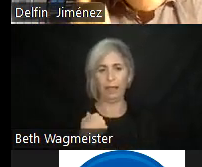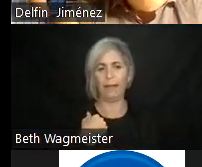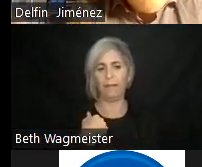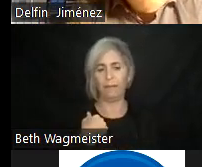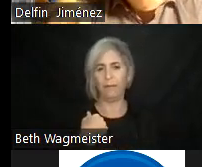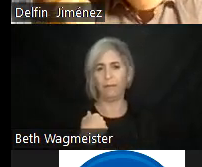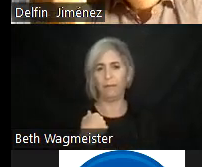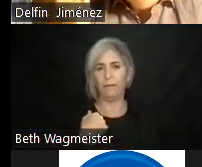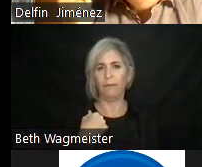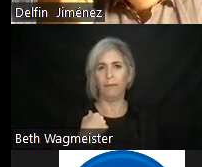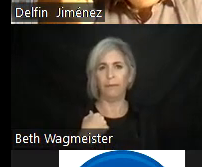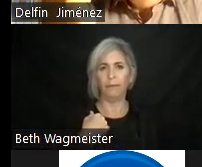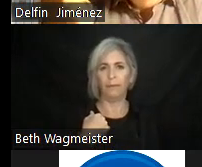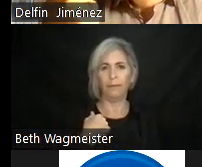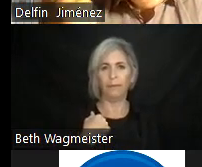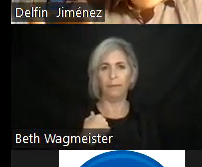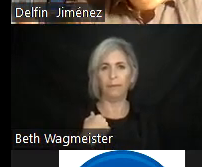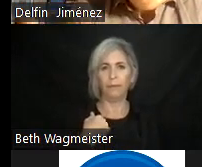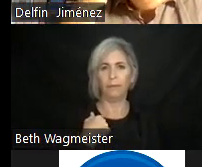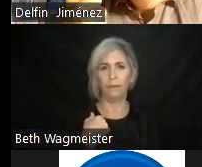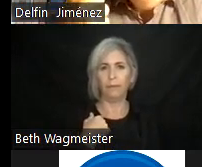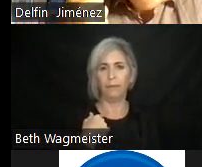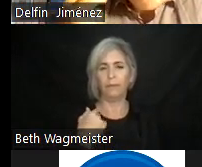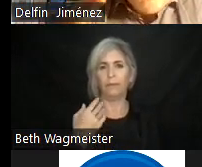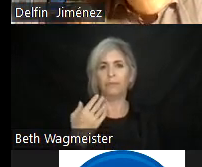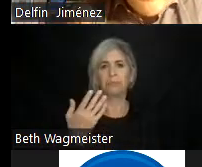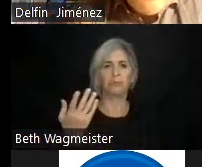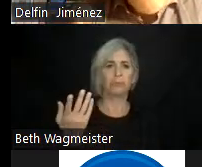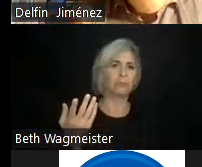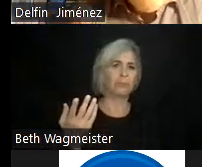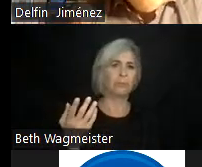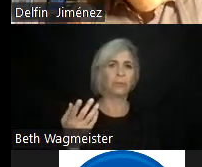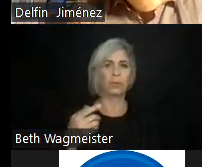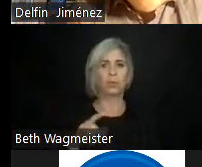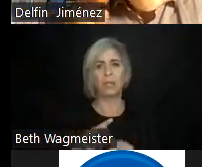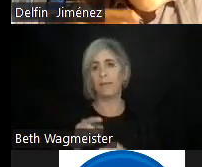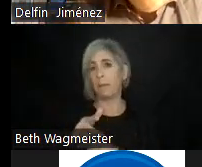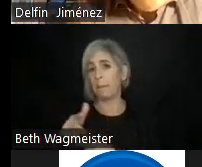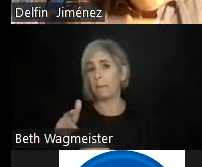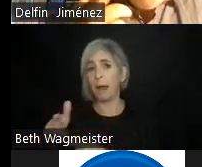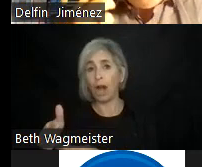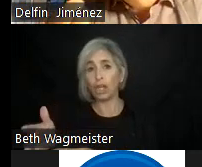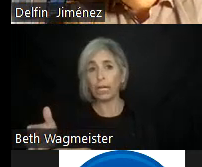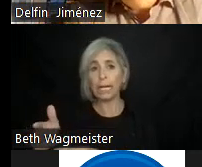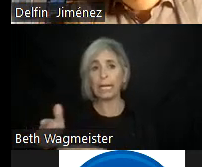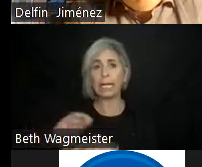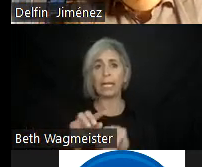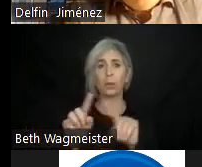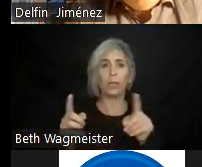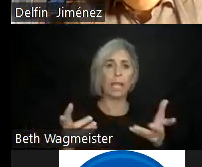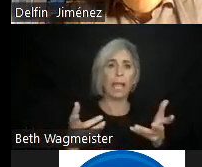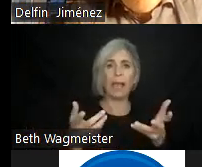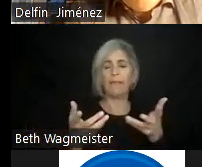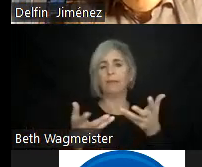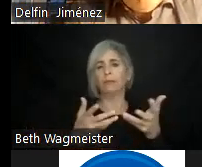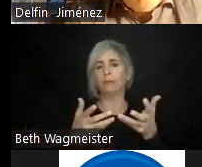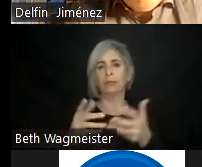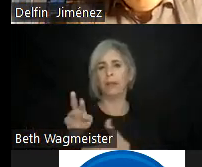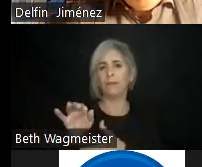wayfinding, accessibility in outdoor, parking, horizontal and vertical circulation in buildings,